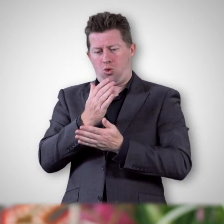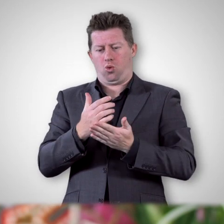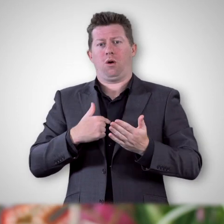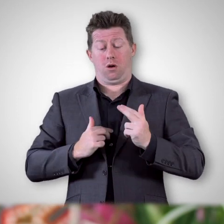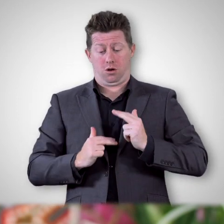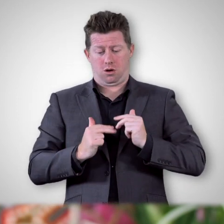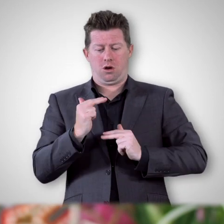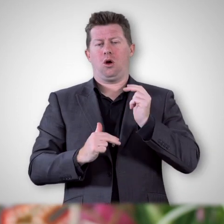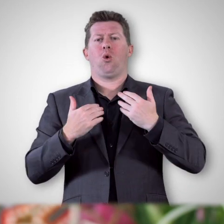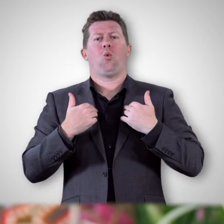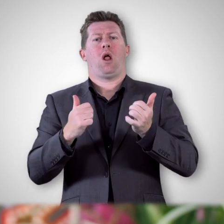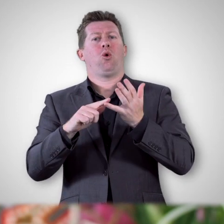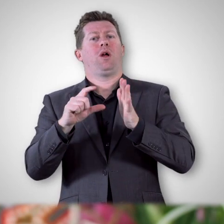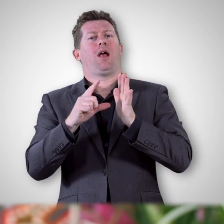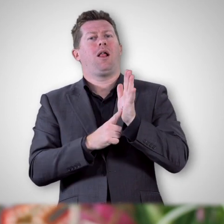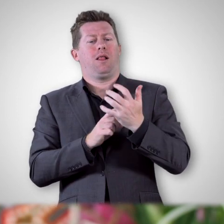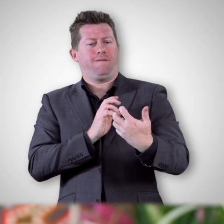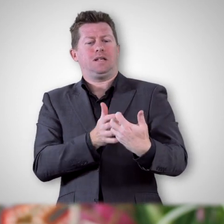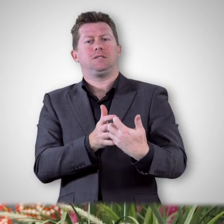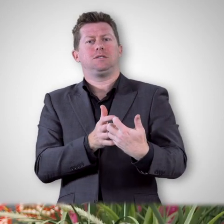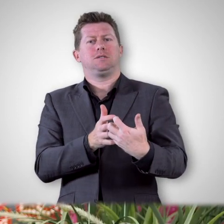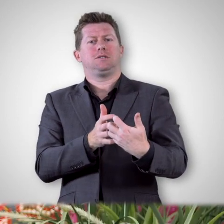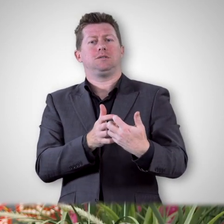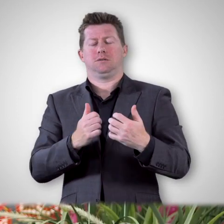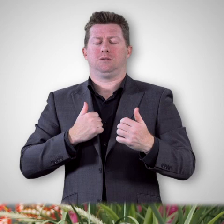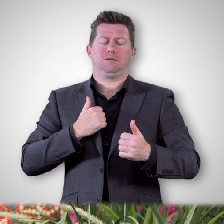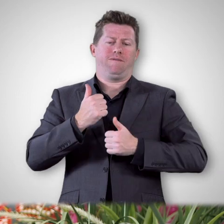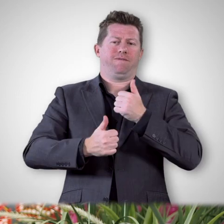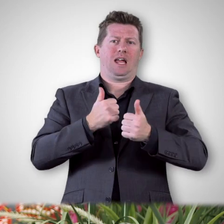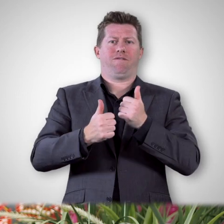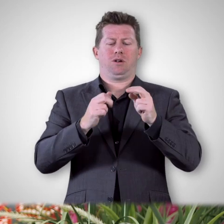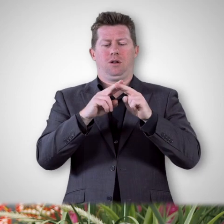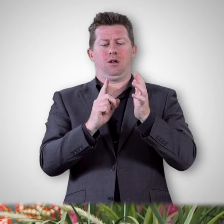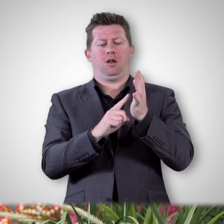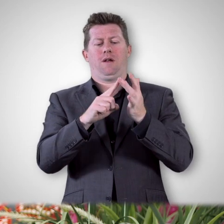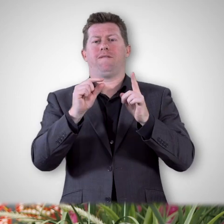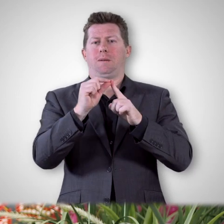universally designed materials and resources. My all-time favourite would be Flipgrid, because of